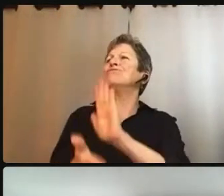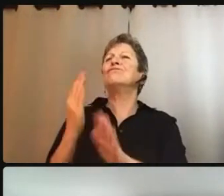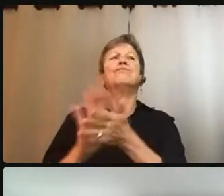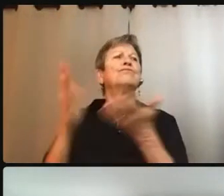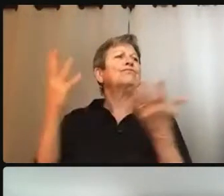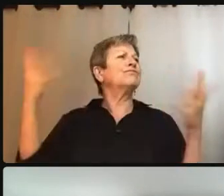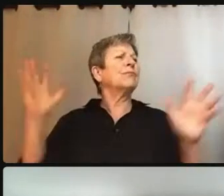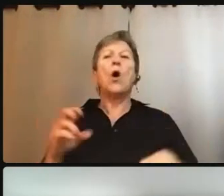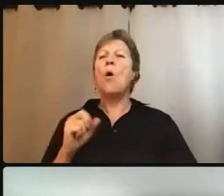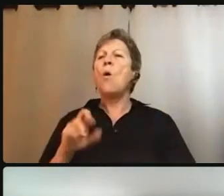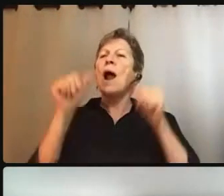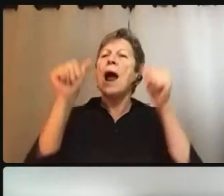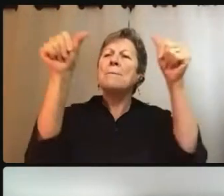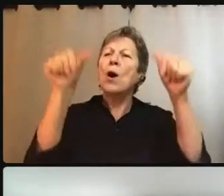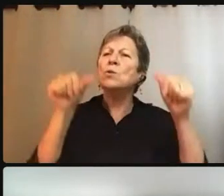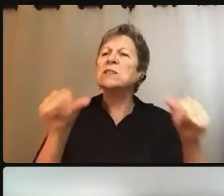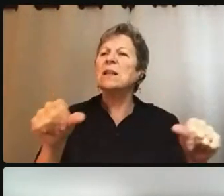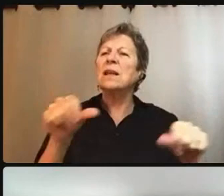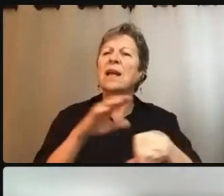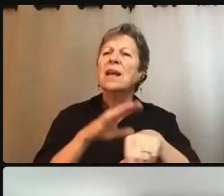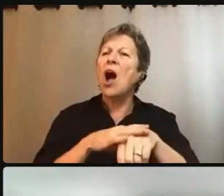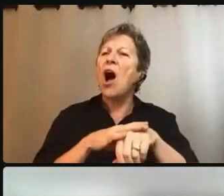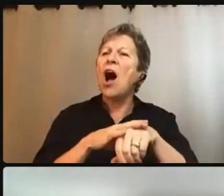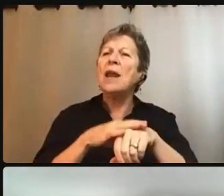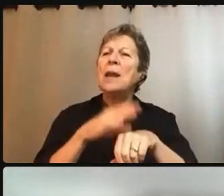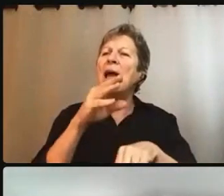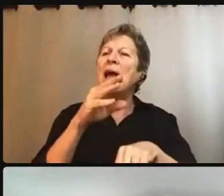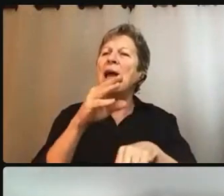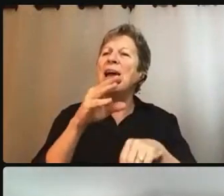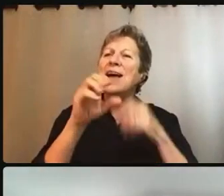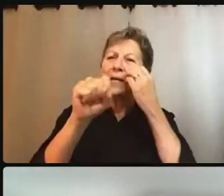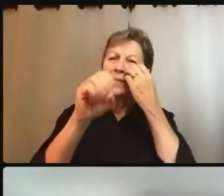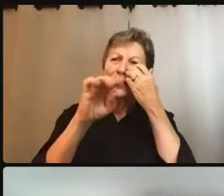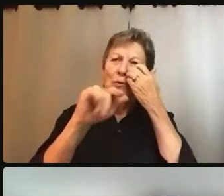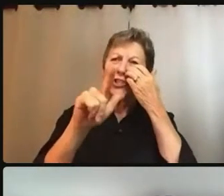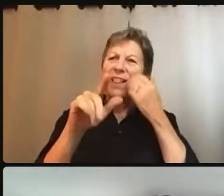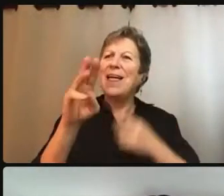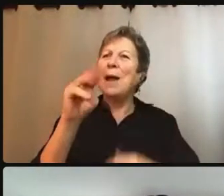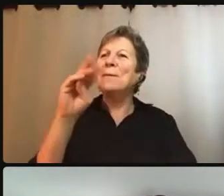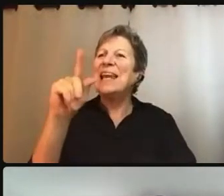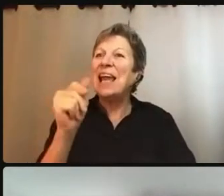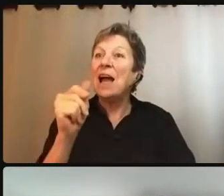THAT? WE DON'T KNOW. WE WERE JUST OH WELL I SENT